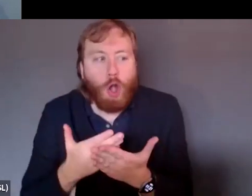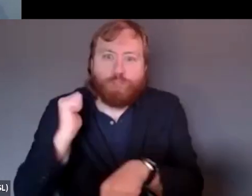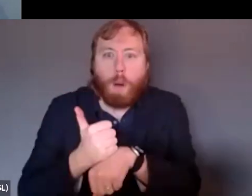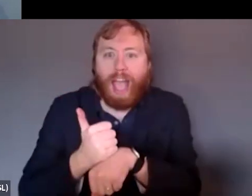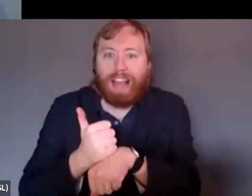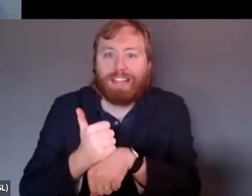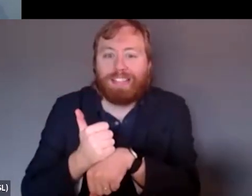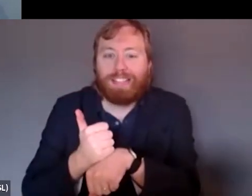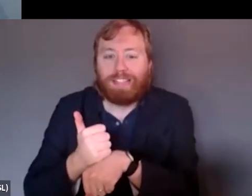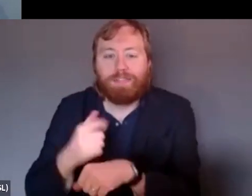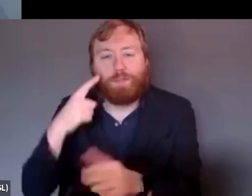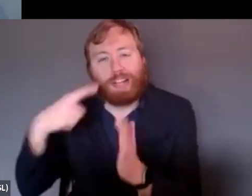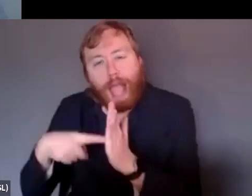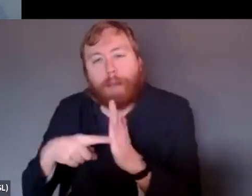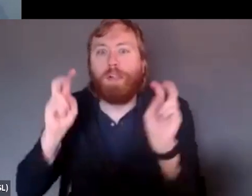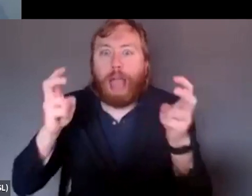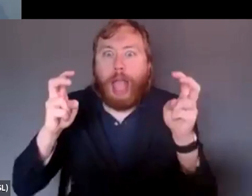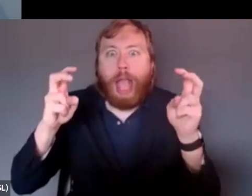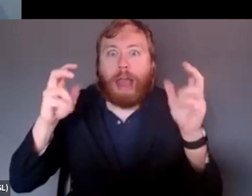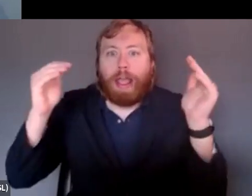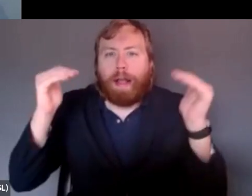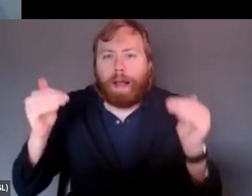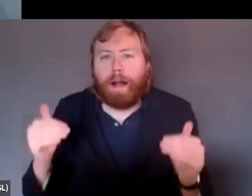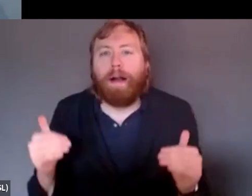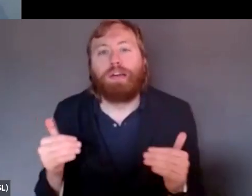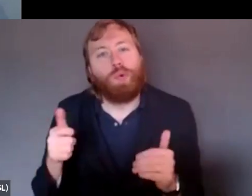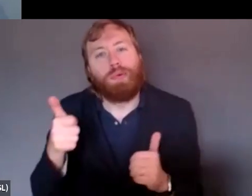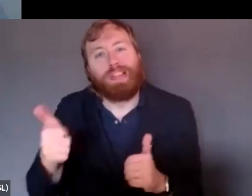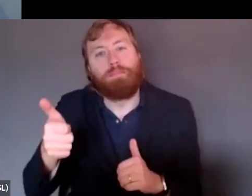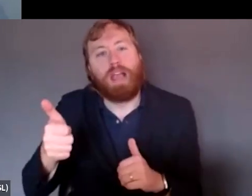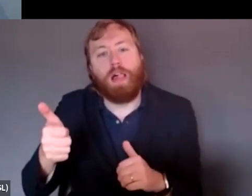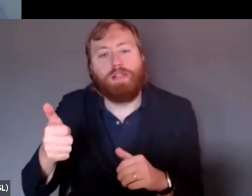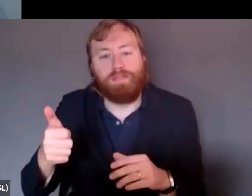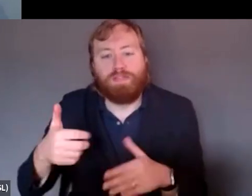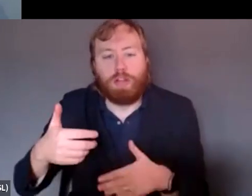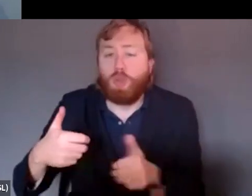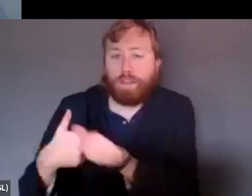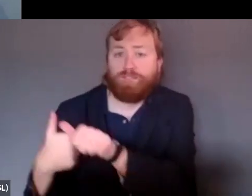right in the content as they're creating it, and that all the heading level rules are being followed and so on.